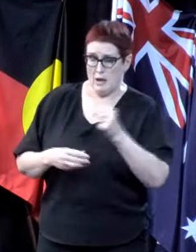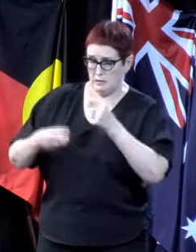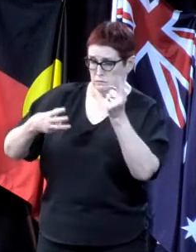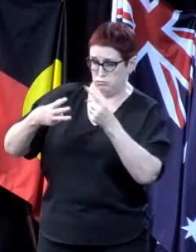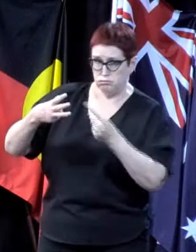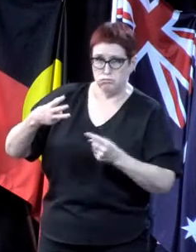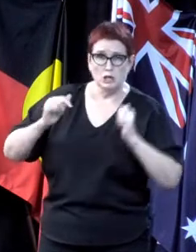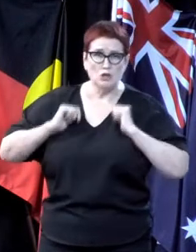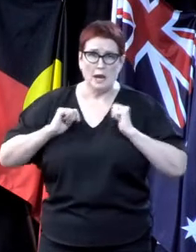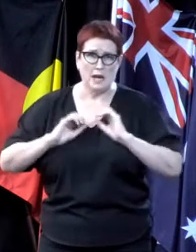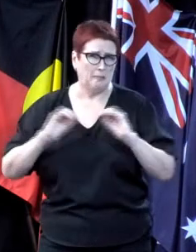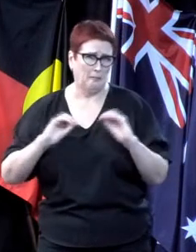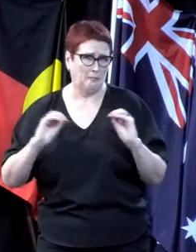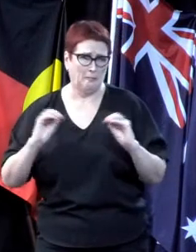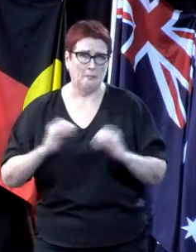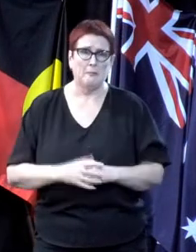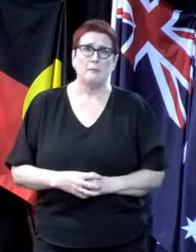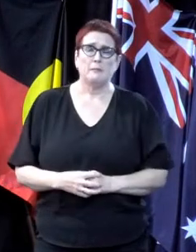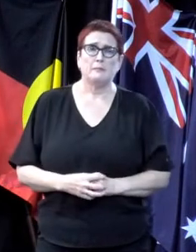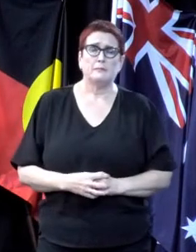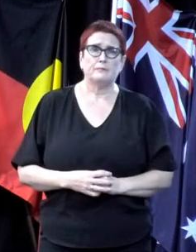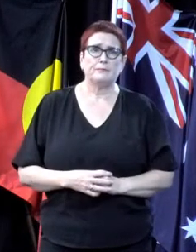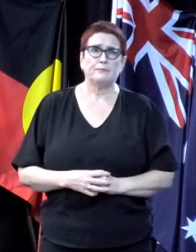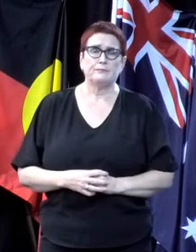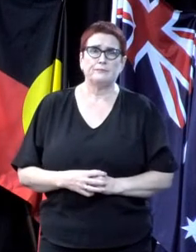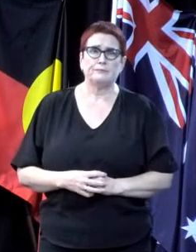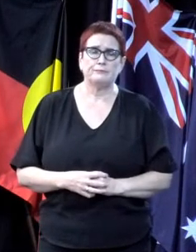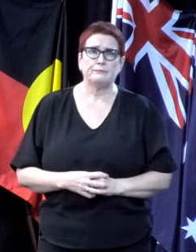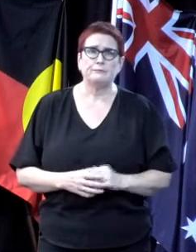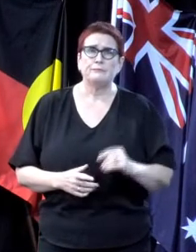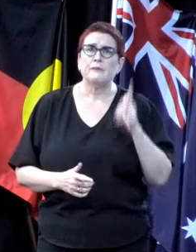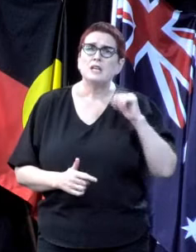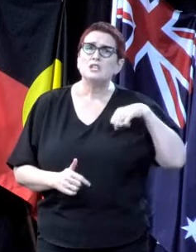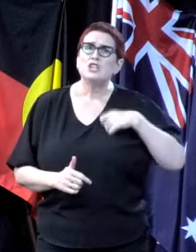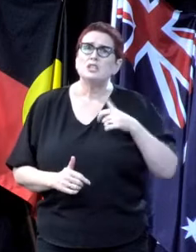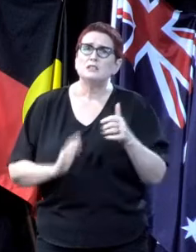I believe that the proficiency of teaching staff and heads of department and their professional learning